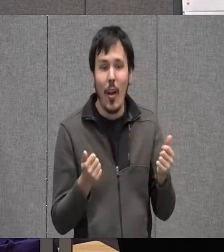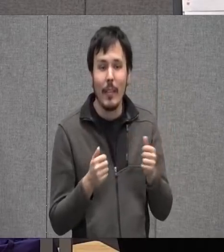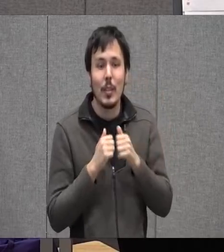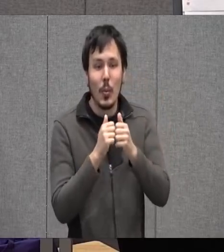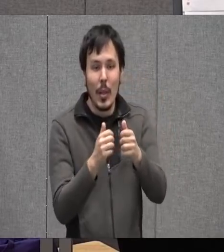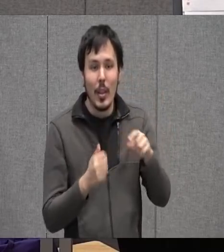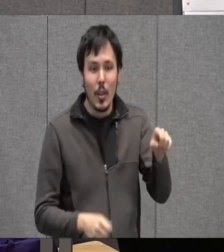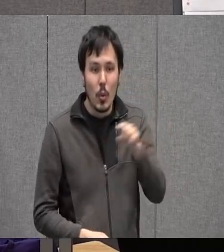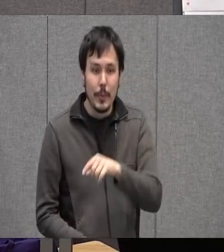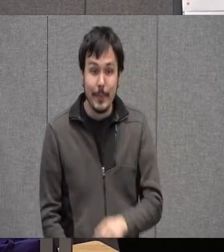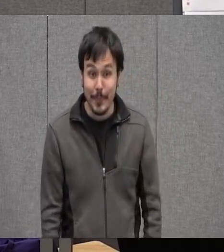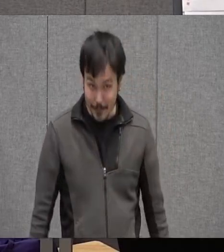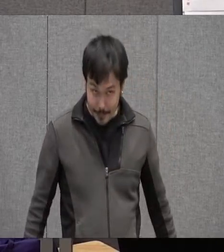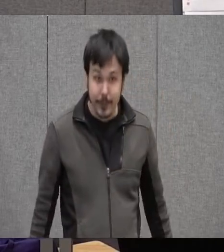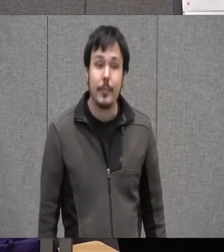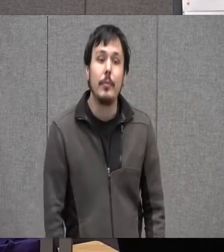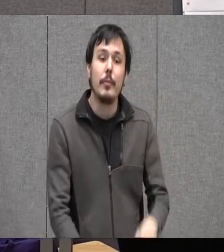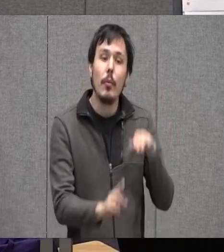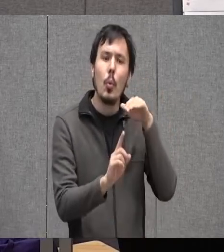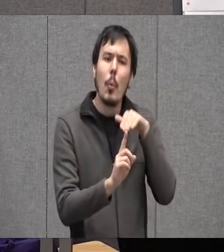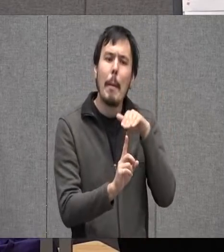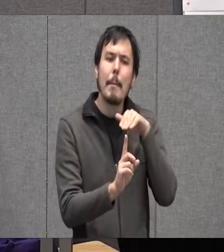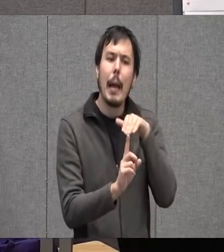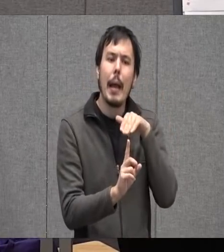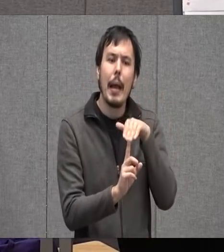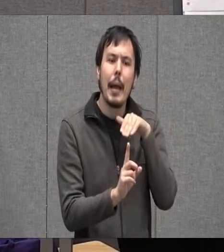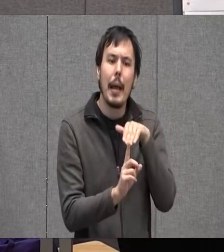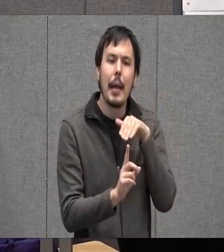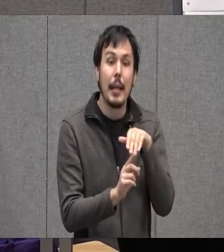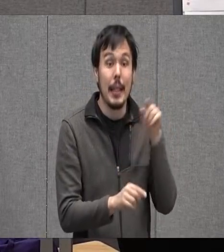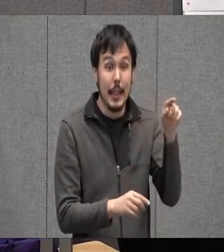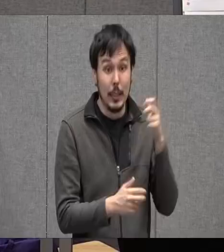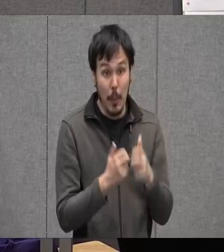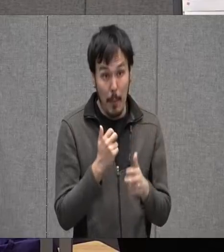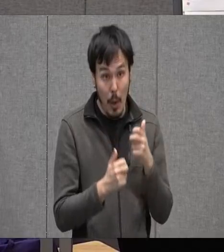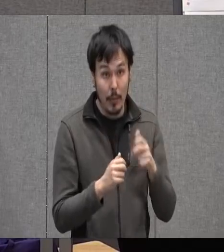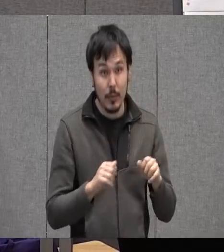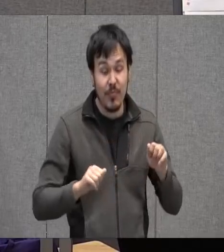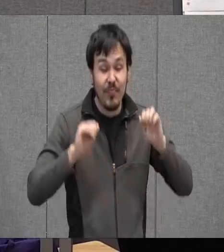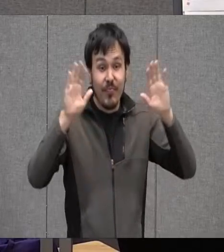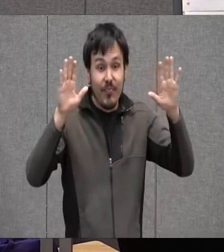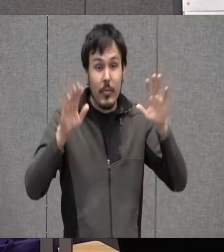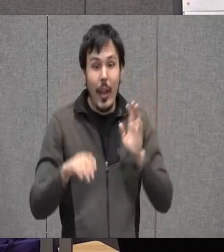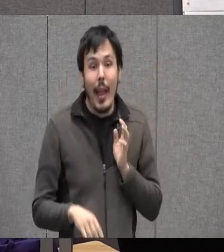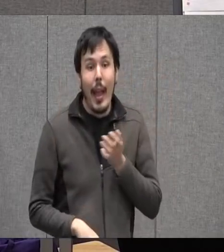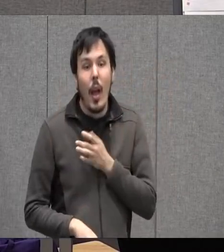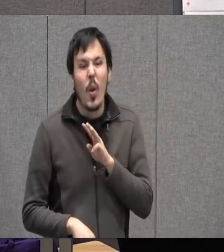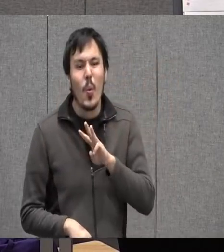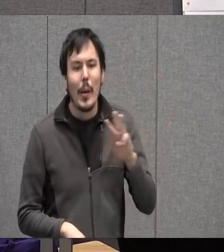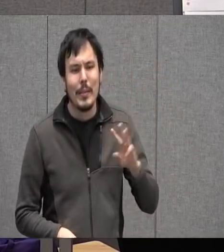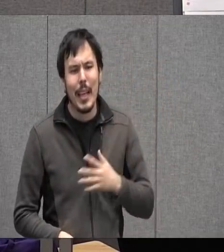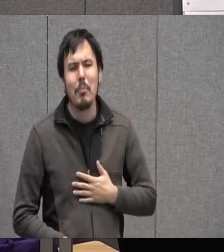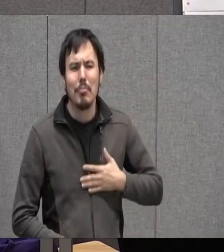Reminder, we have all of these problems up on our website. Go ahead and download them so that you